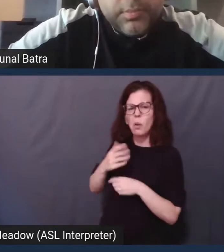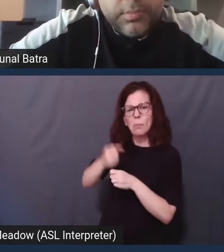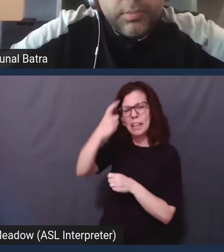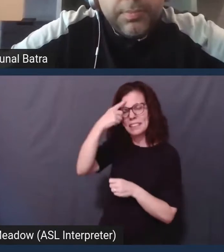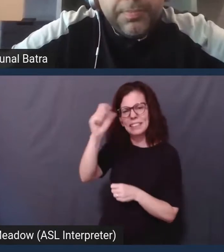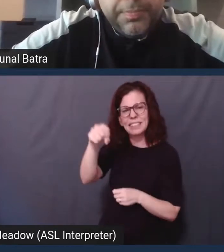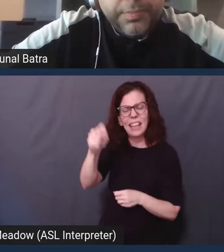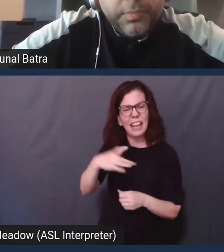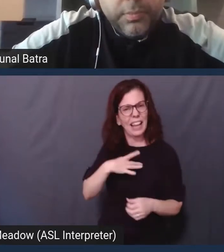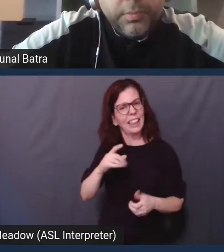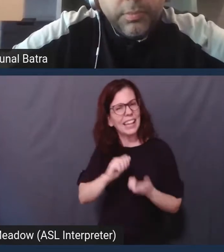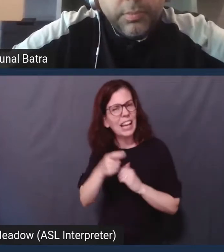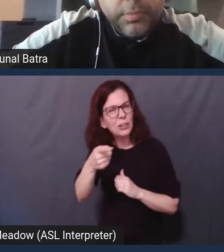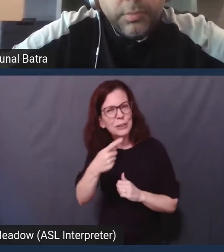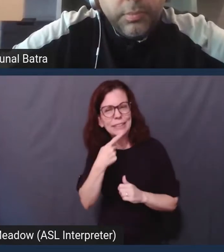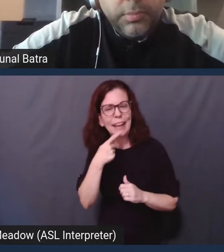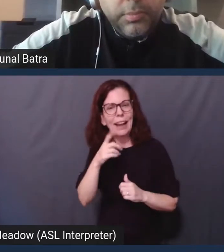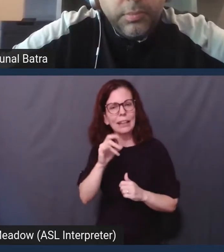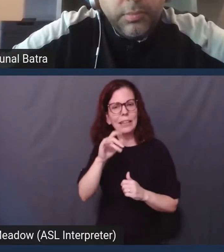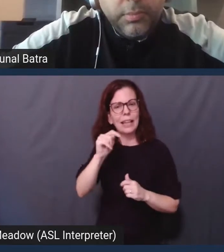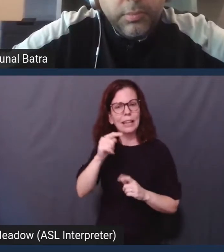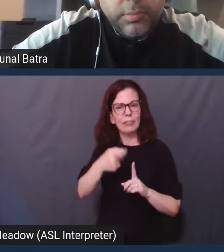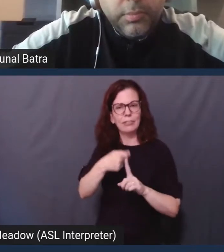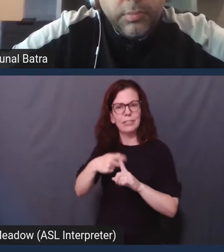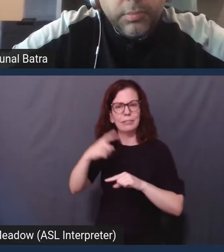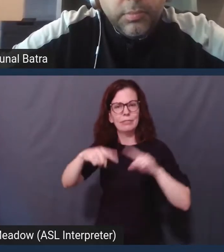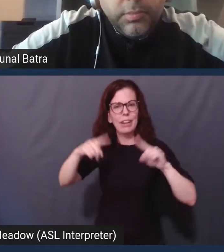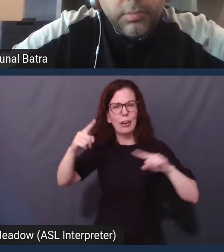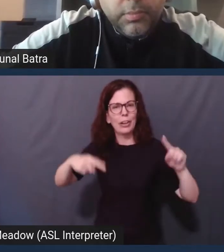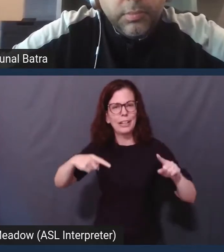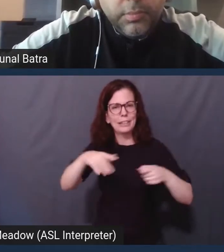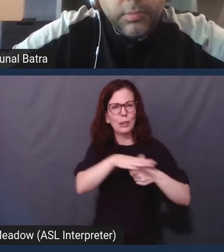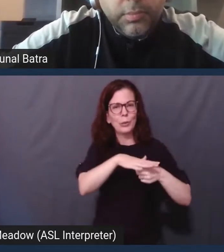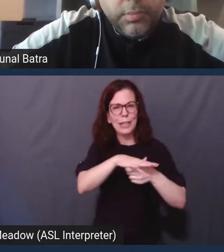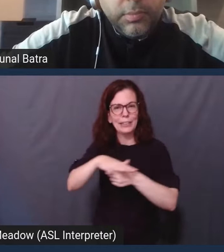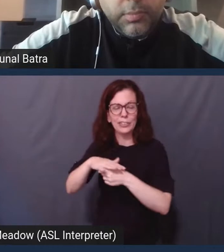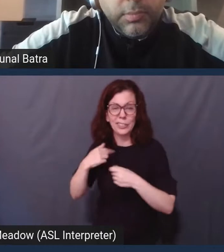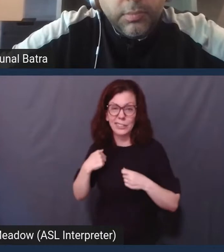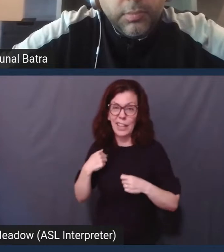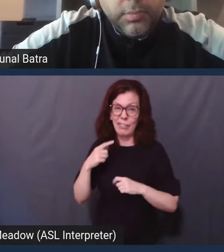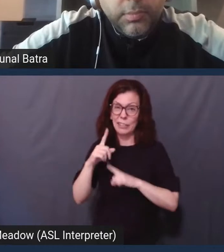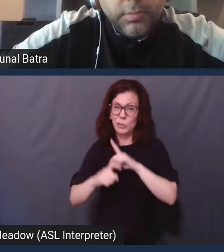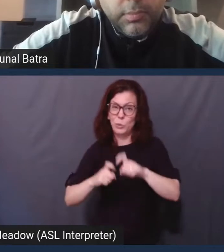from different locations because I've had to do so many of these queries before in the past where let's say,